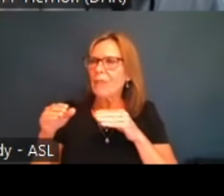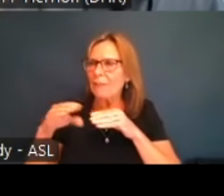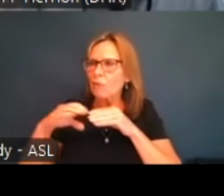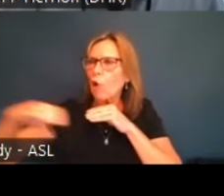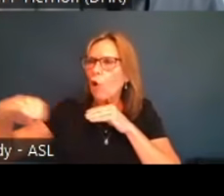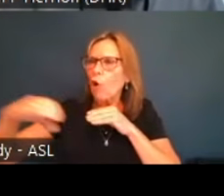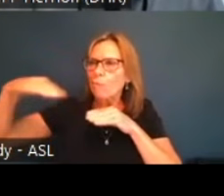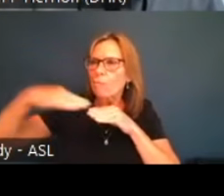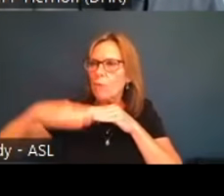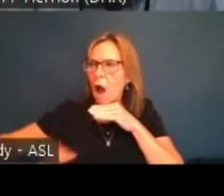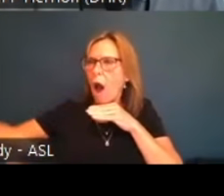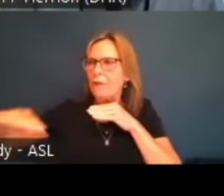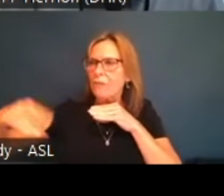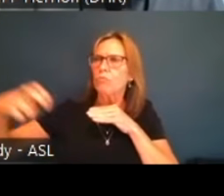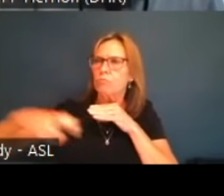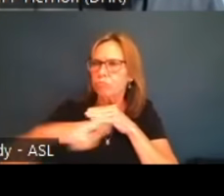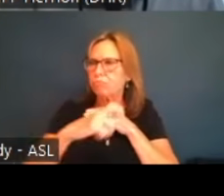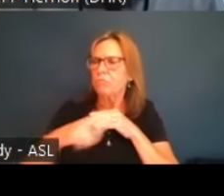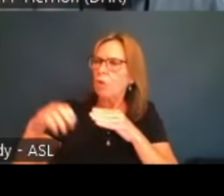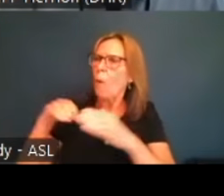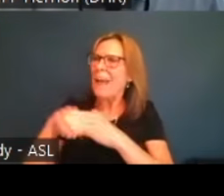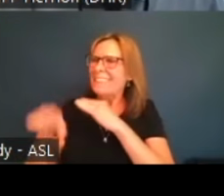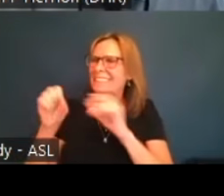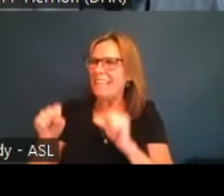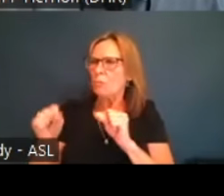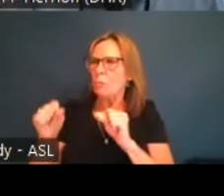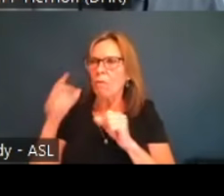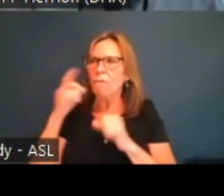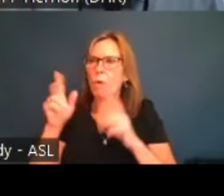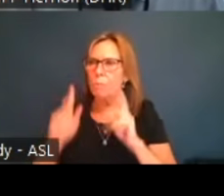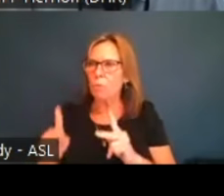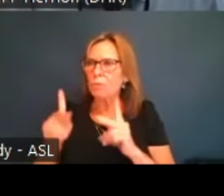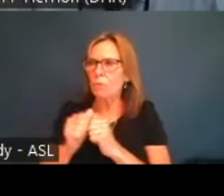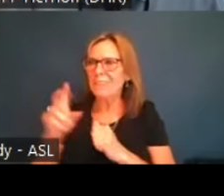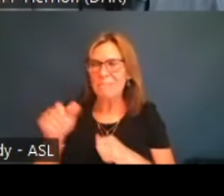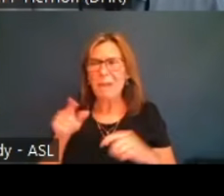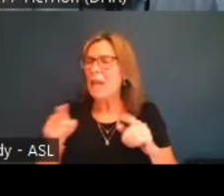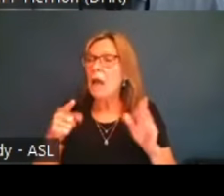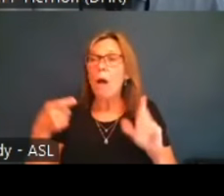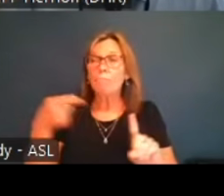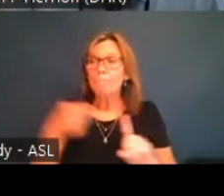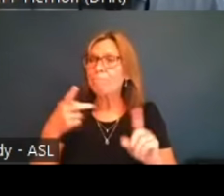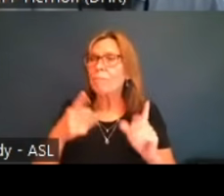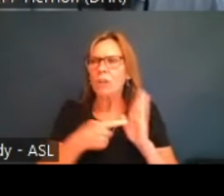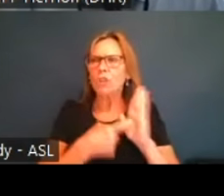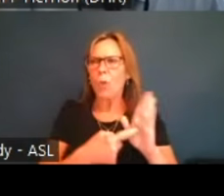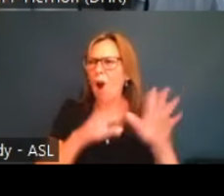categories is that a request has been made, The language in the statute says it's unlawful to refuse, So you always want